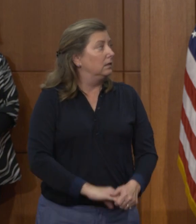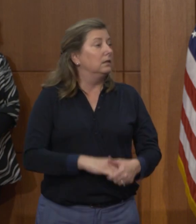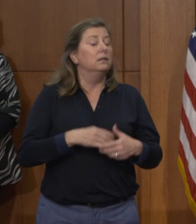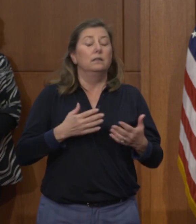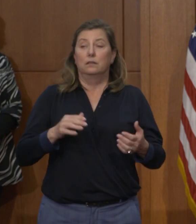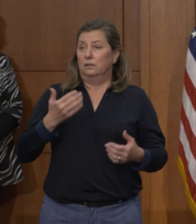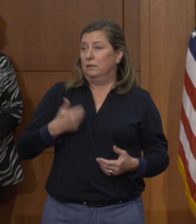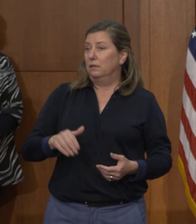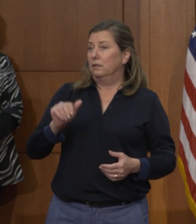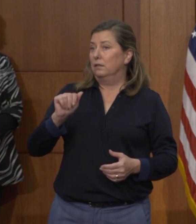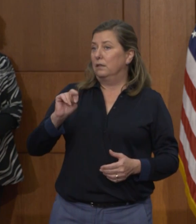Yeah, it's a great question. Angela, do you want to talk the answer?